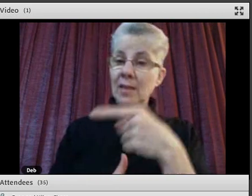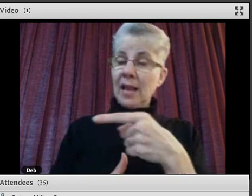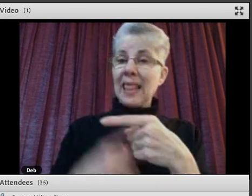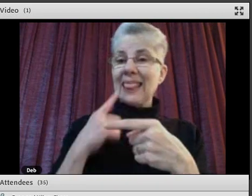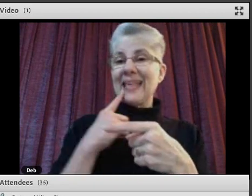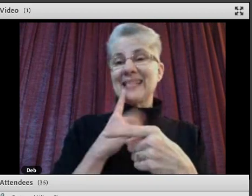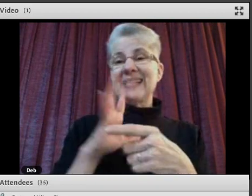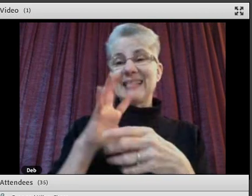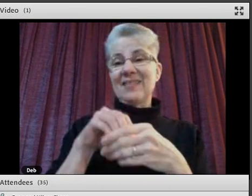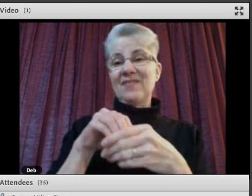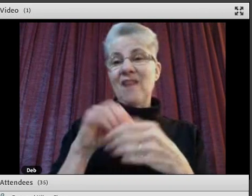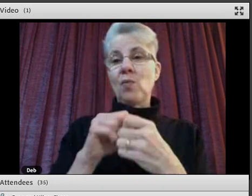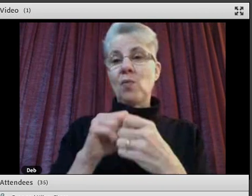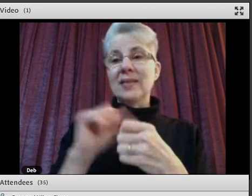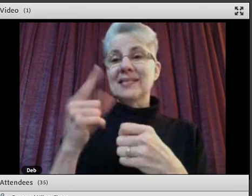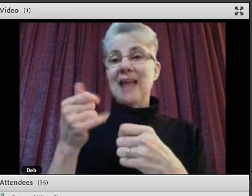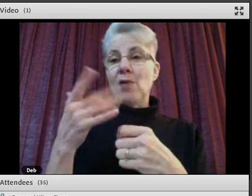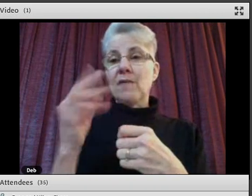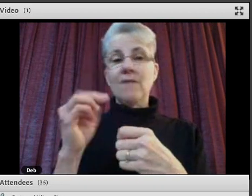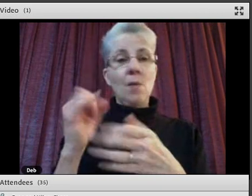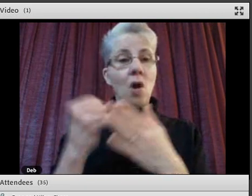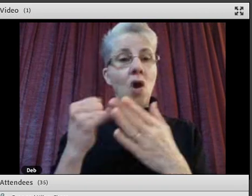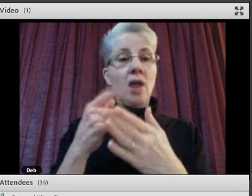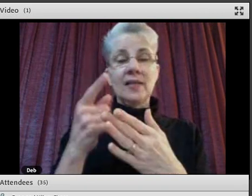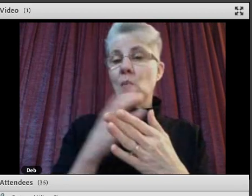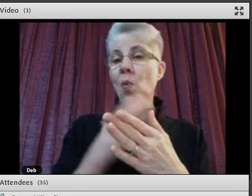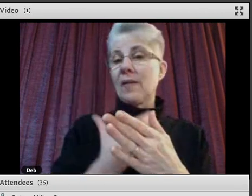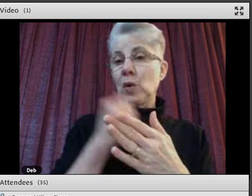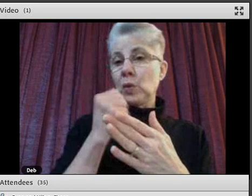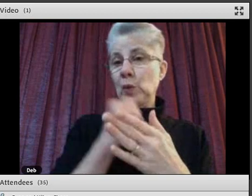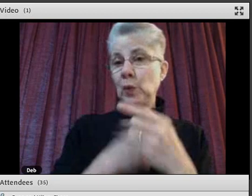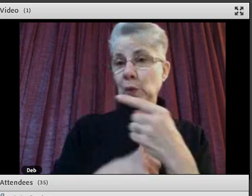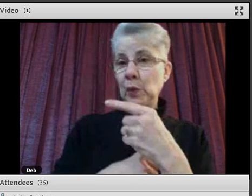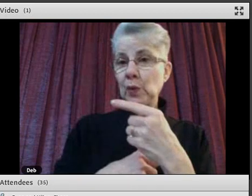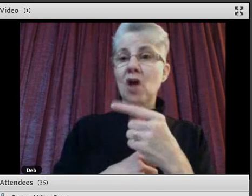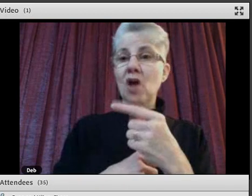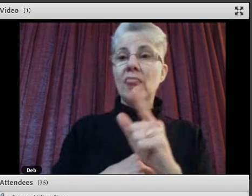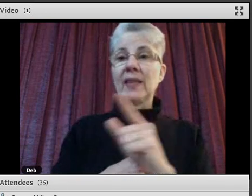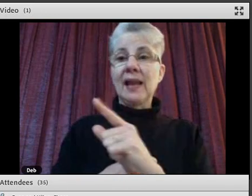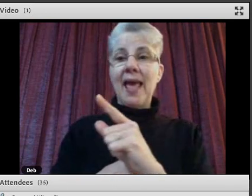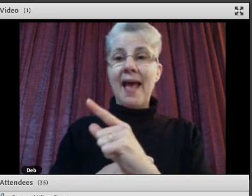Hilary: And this is getting into some Styrofoam art. You can see, this is one of our girls on the left.